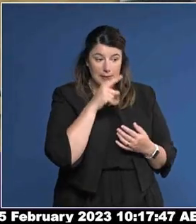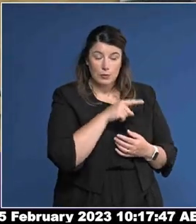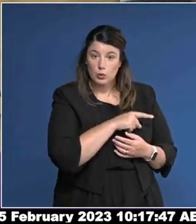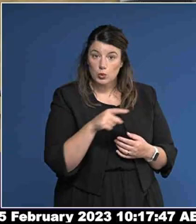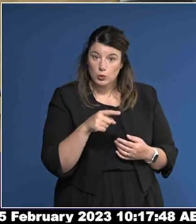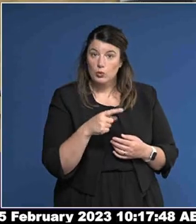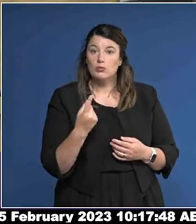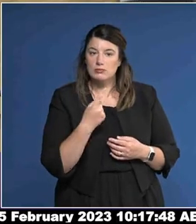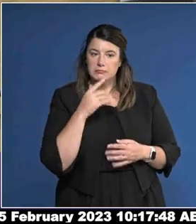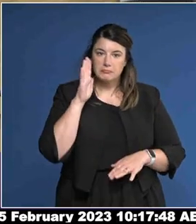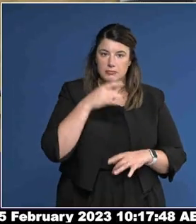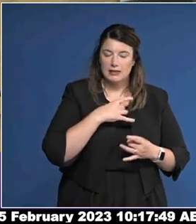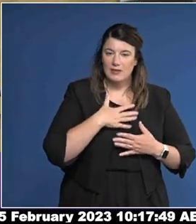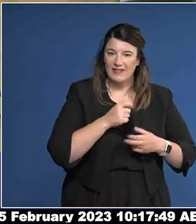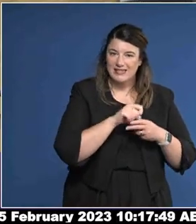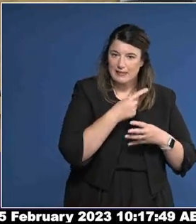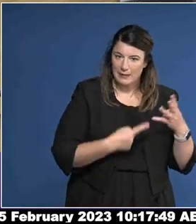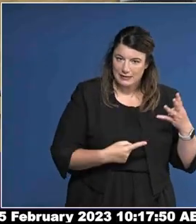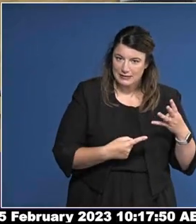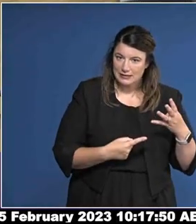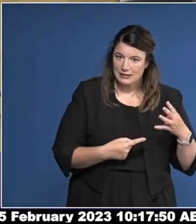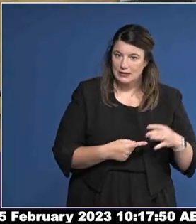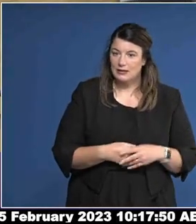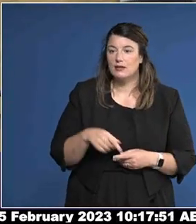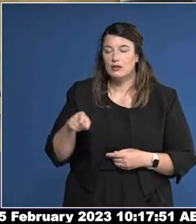with disability, and you've said it's 10.4 per cent.